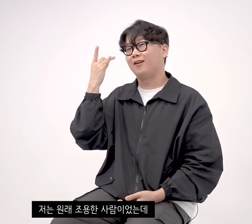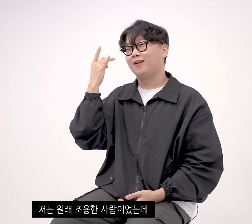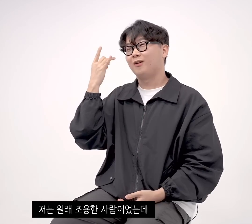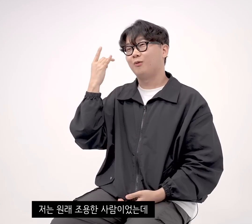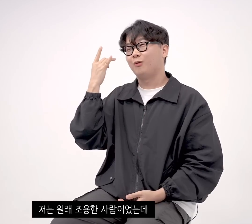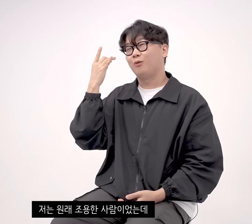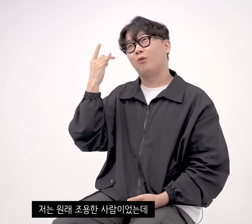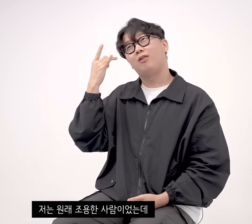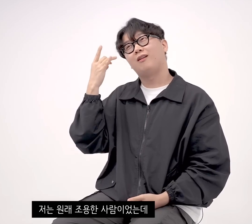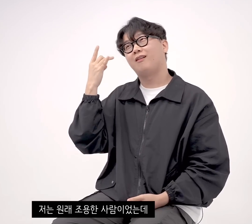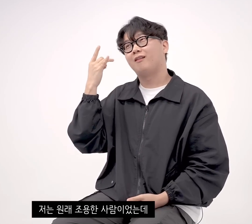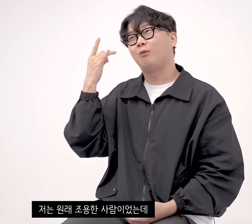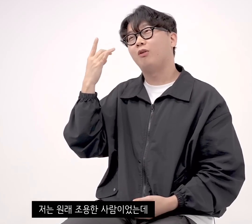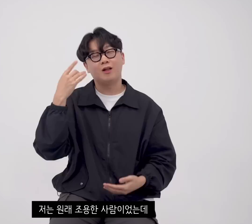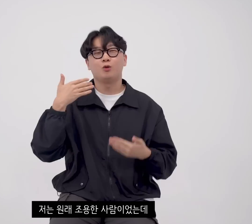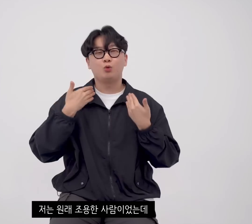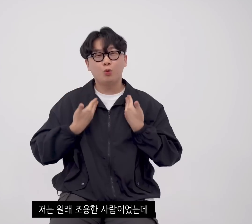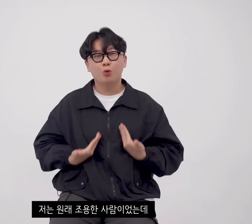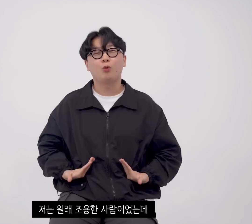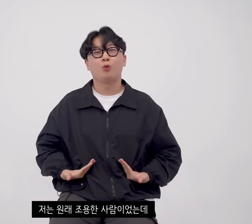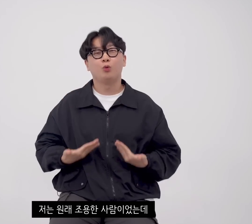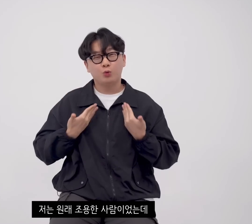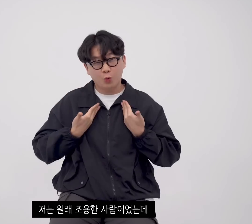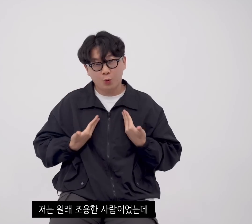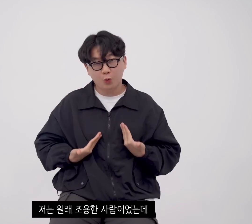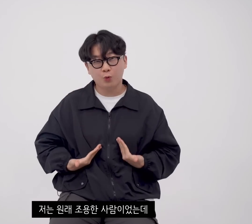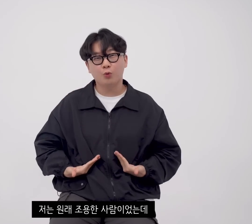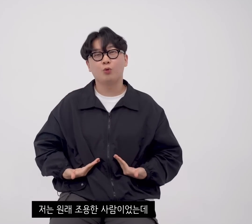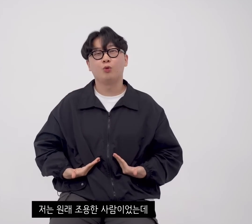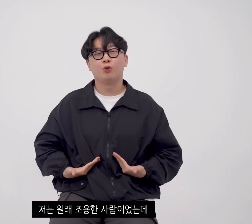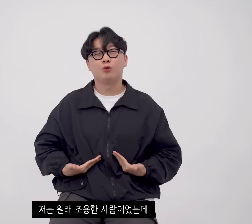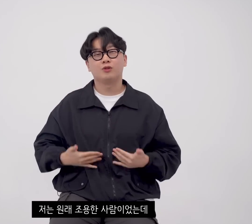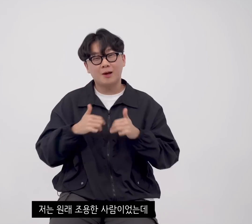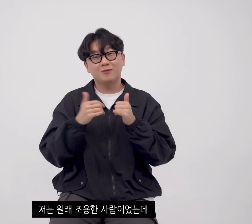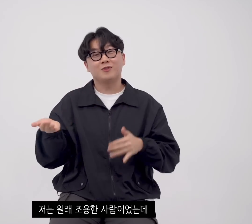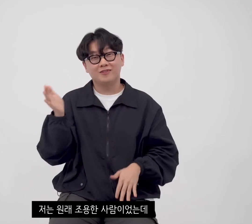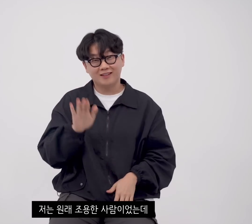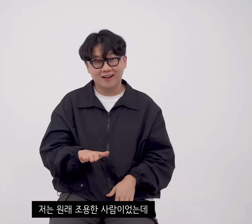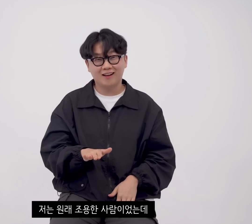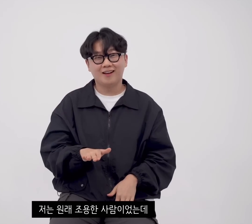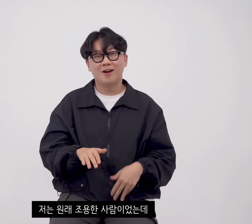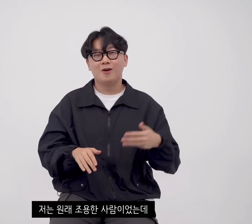Surgical Satisfaction. I was originally a quiet person.